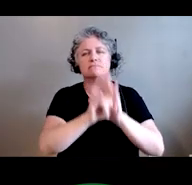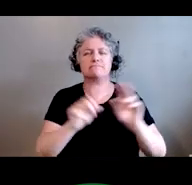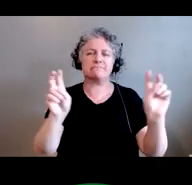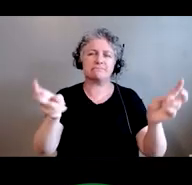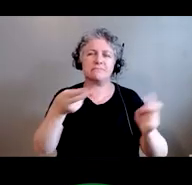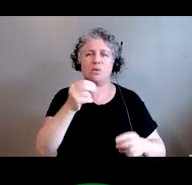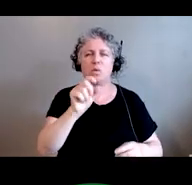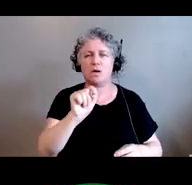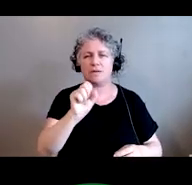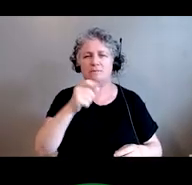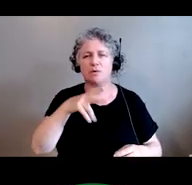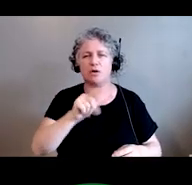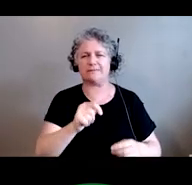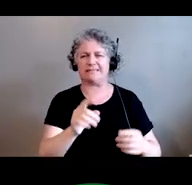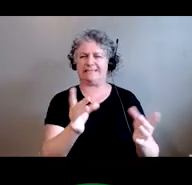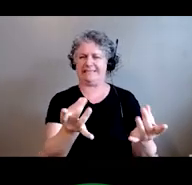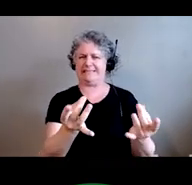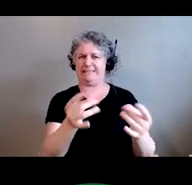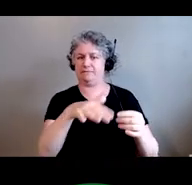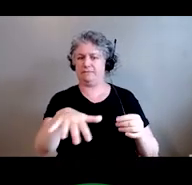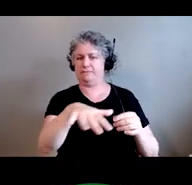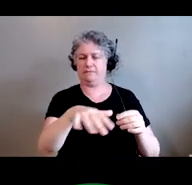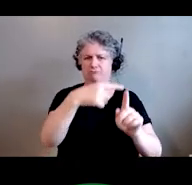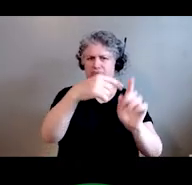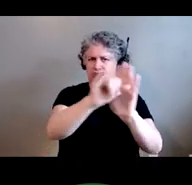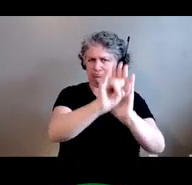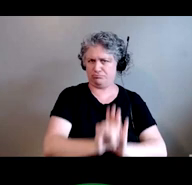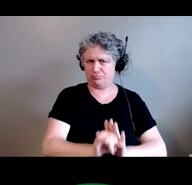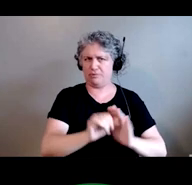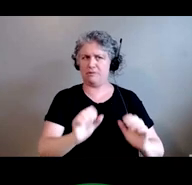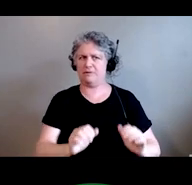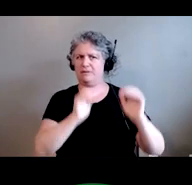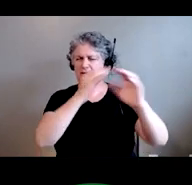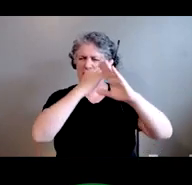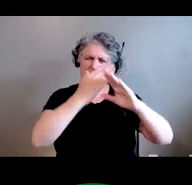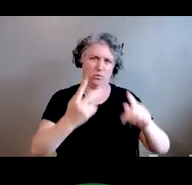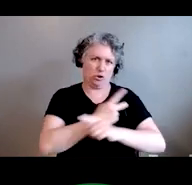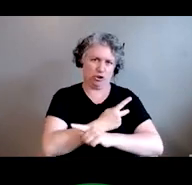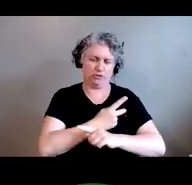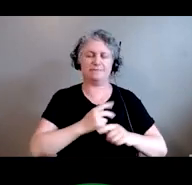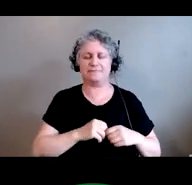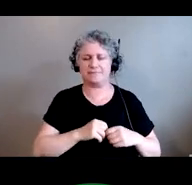Of the 132 different sites or destinations we assessed, none were barrier free. Of the